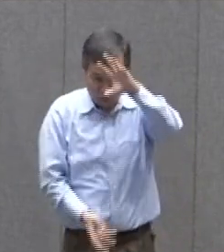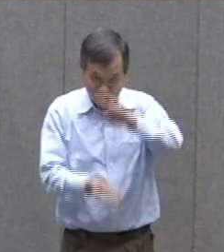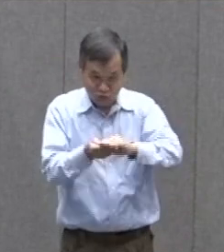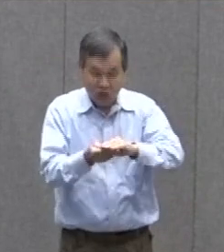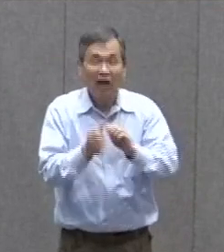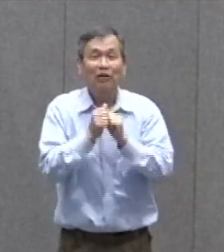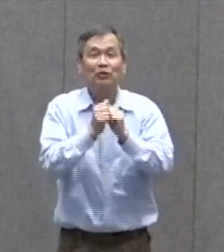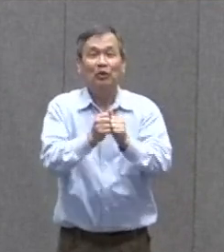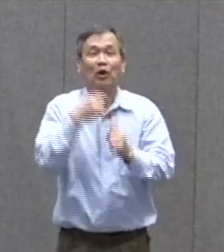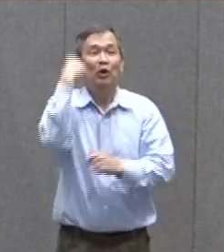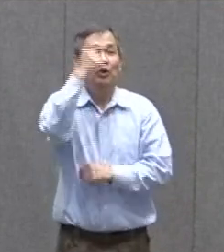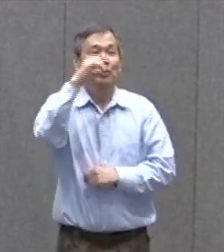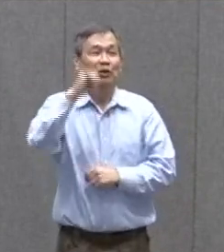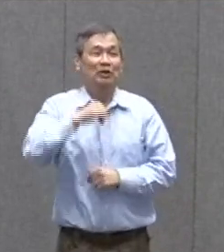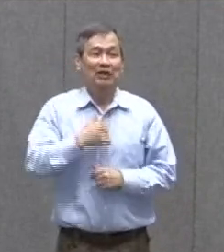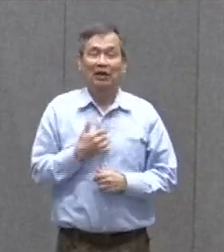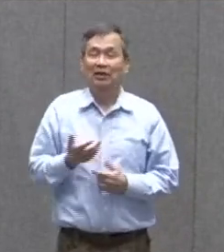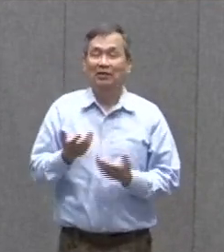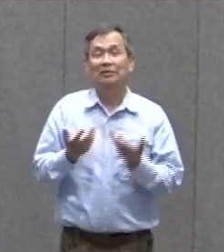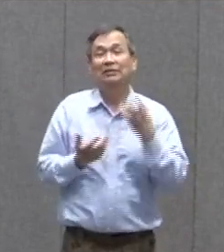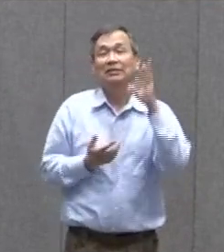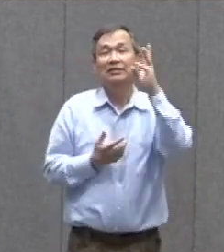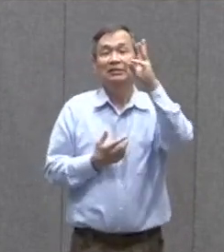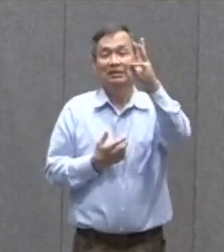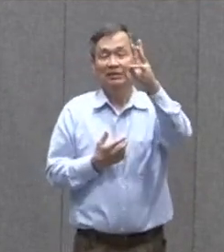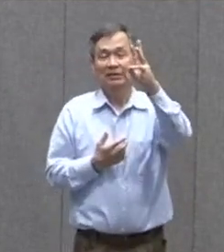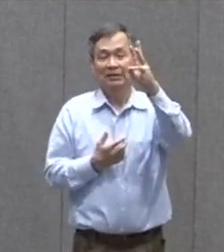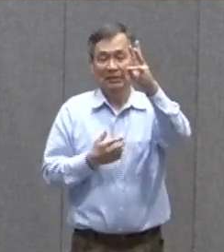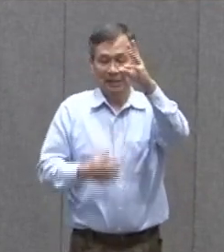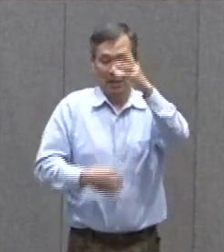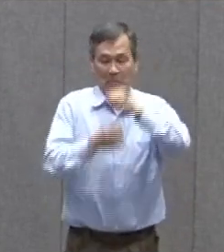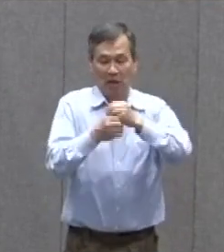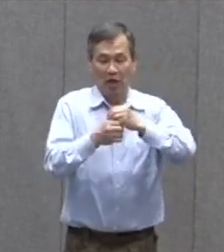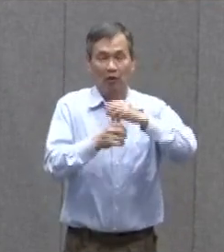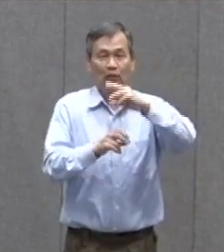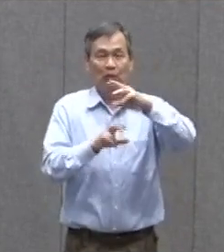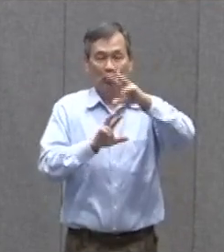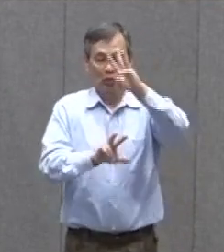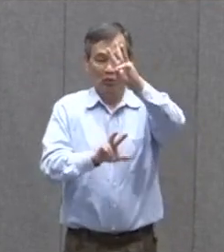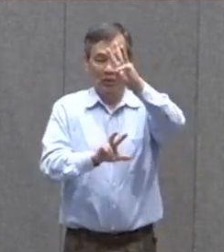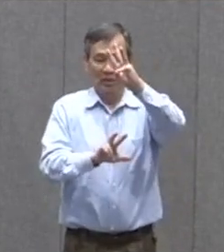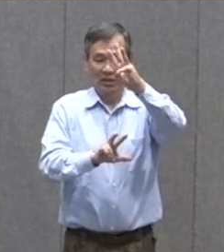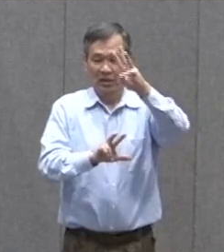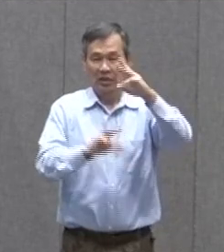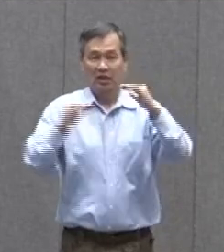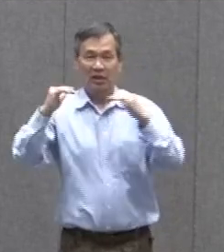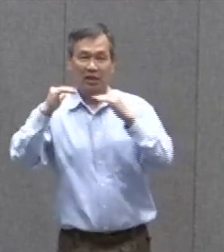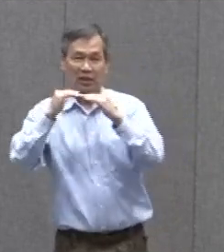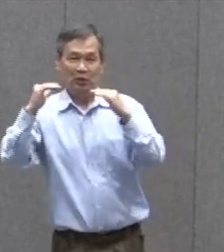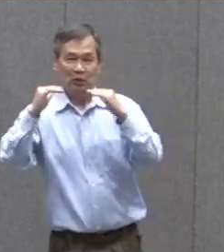like this: six plus three equals nine. Let me put that on the board.